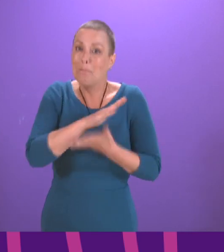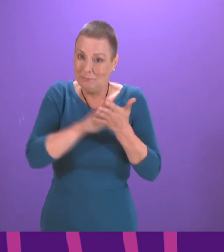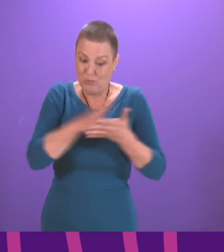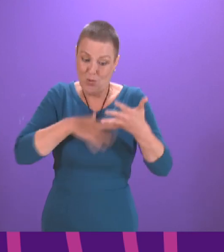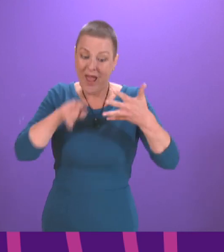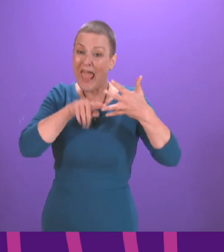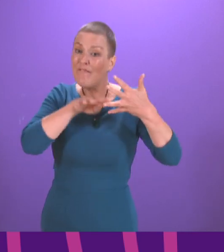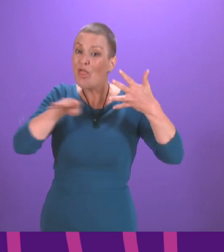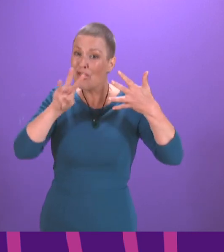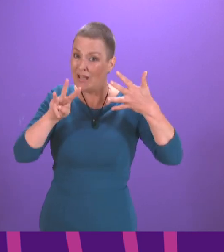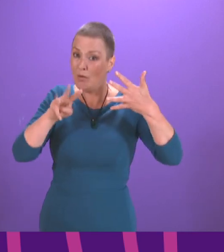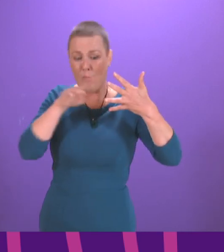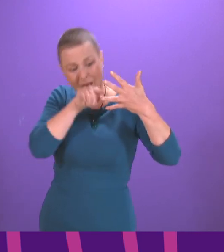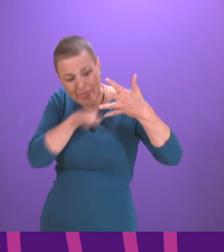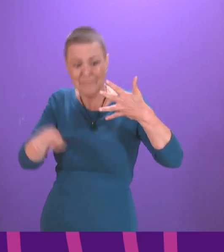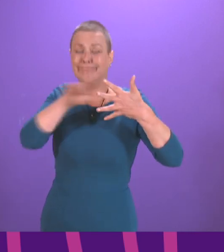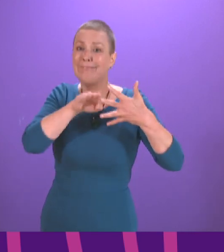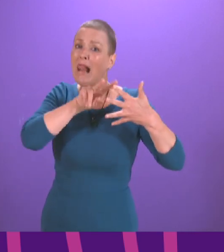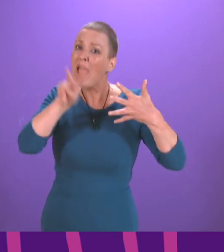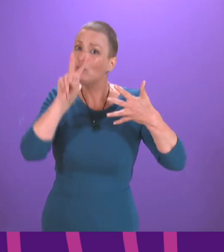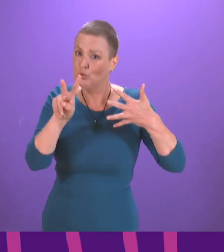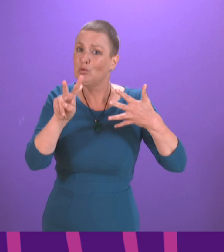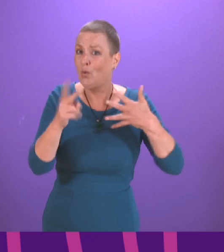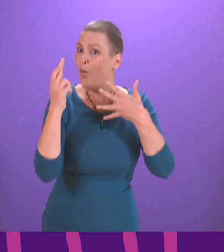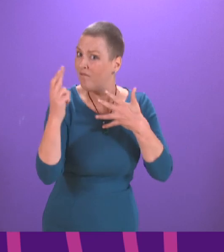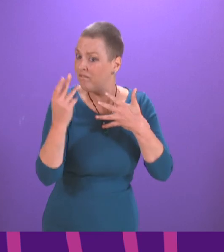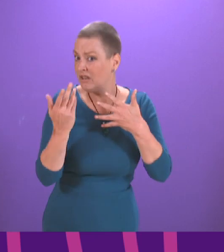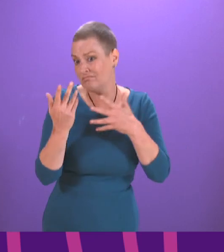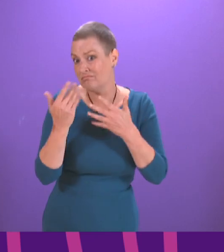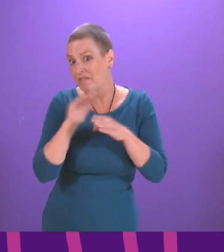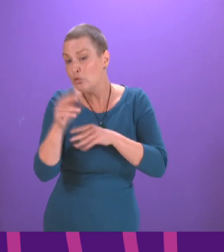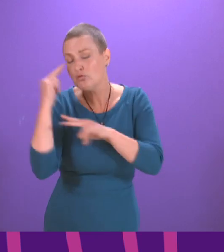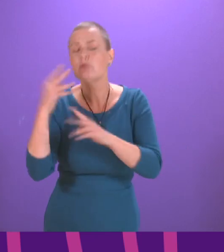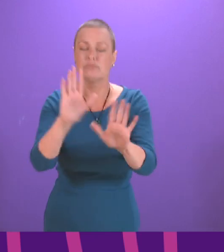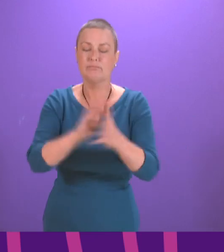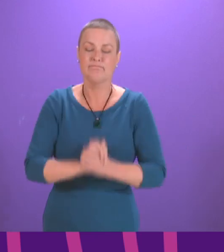out of level 3 at a future review? The First Minister (Nicola Sturgeon): Presiding Officer, first, I would like to